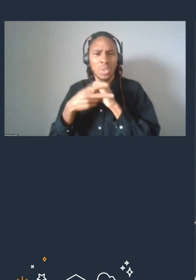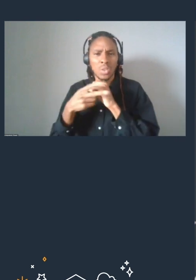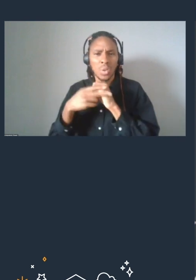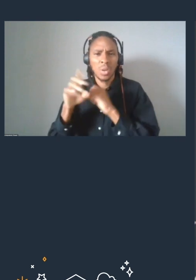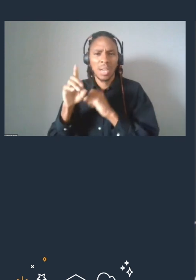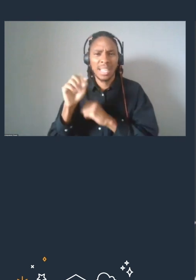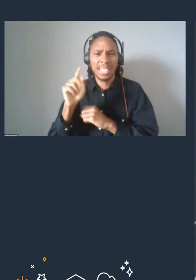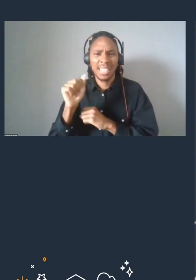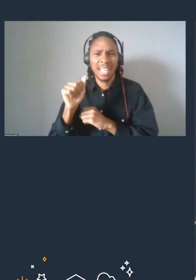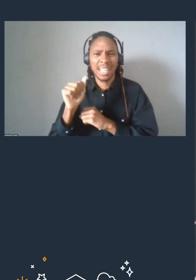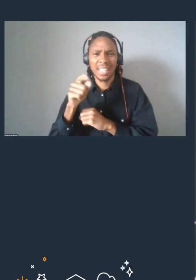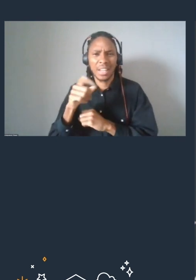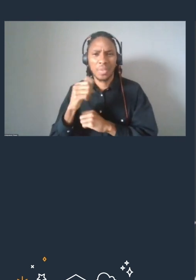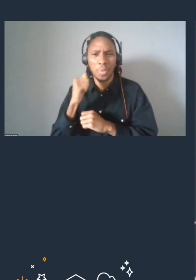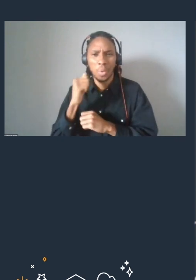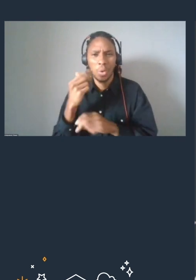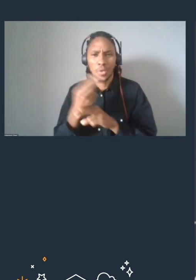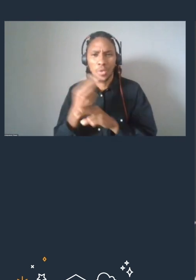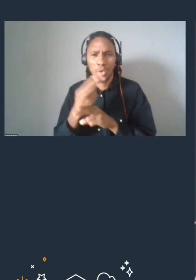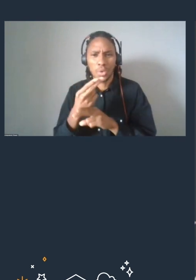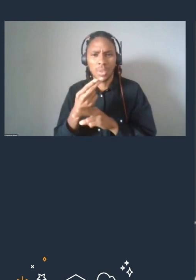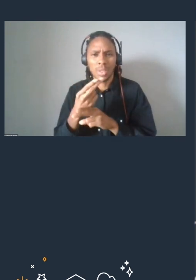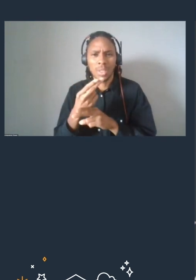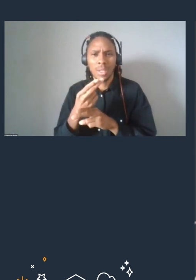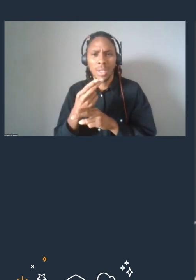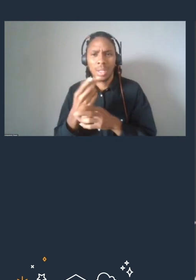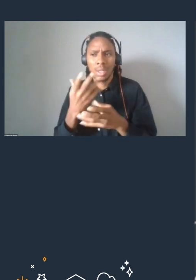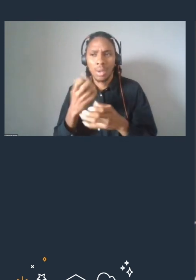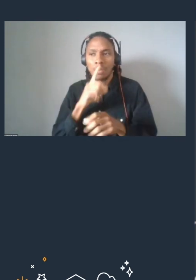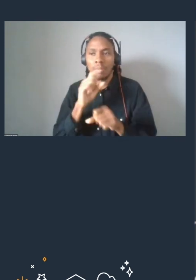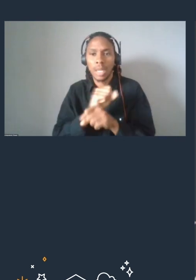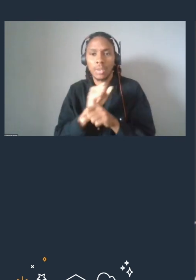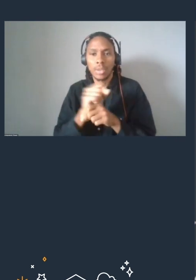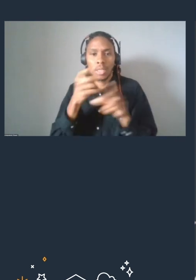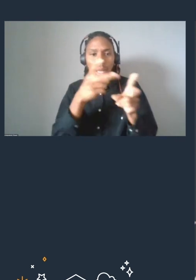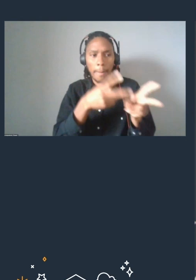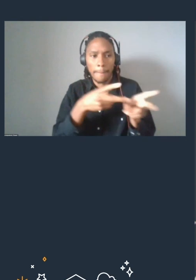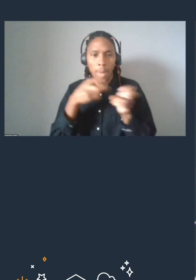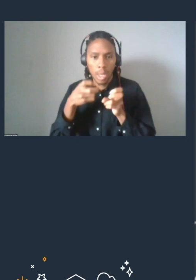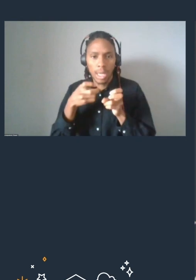that you're not going to use. You want to be able to actually pull it out and do something with it.